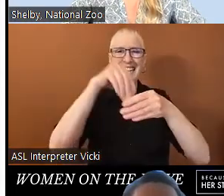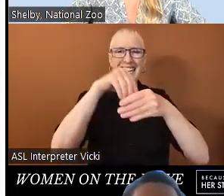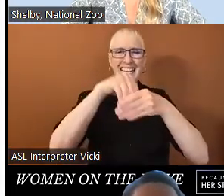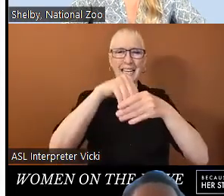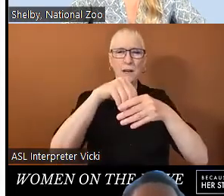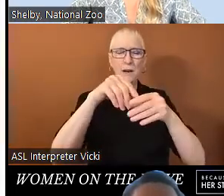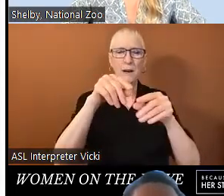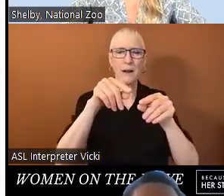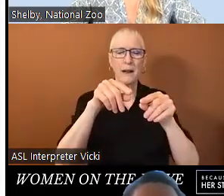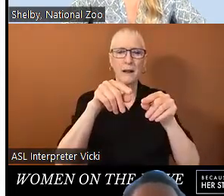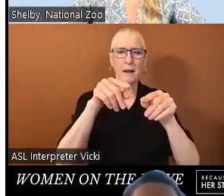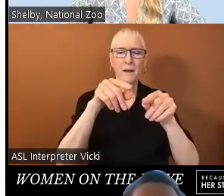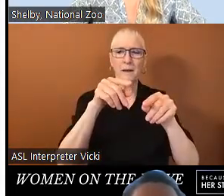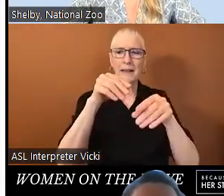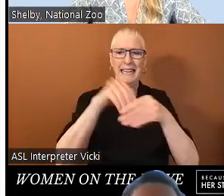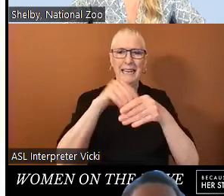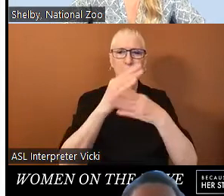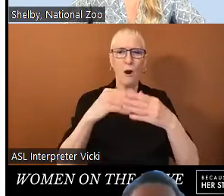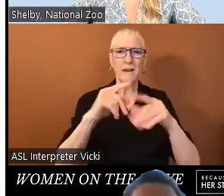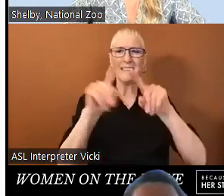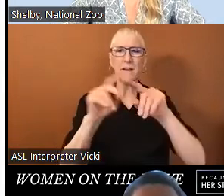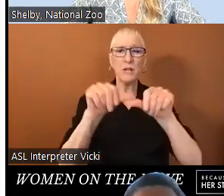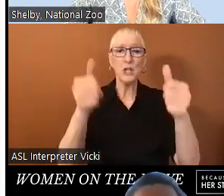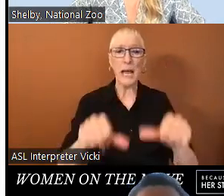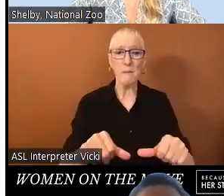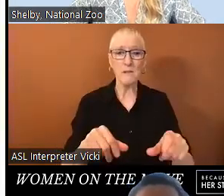can be different types of uh shapes, so they can have like these little scalloped